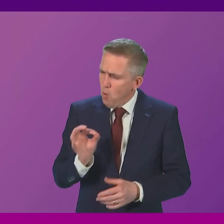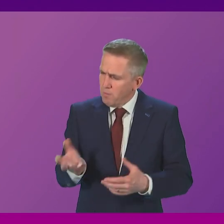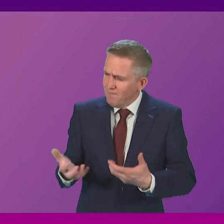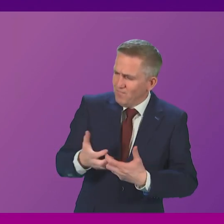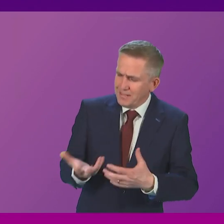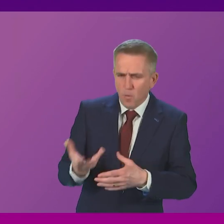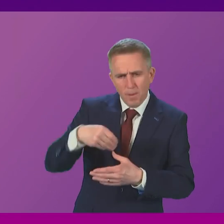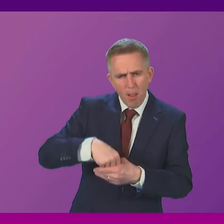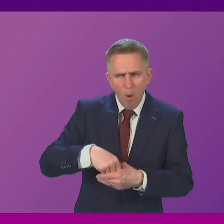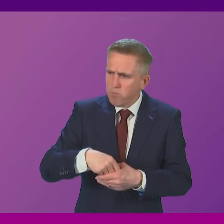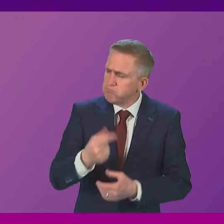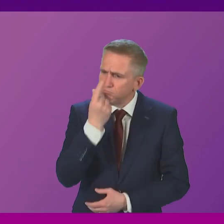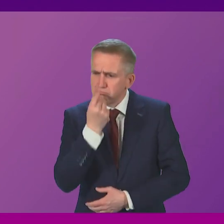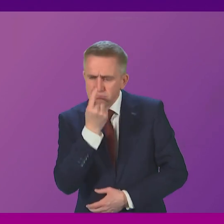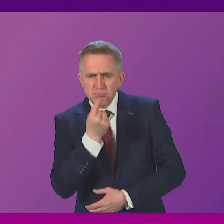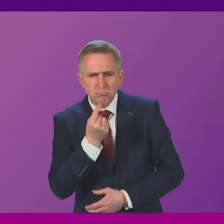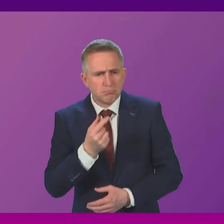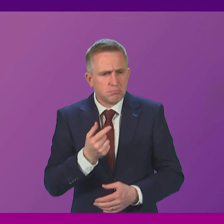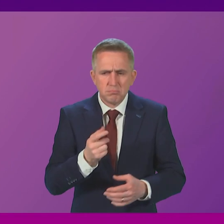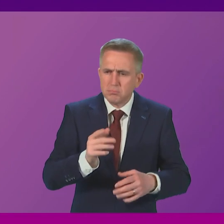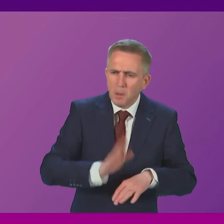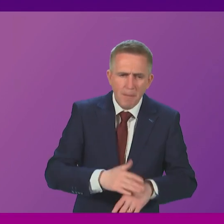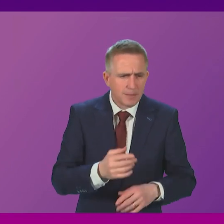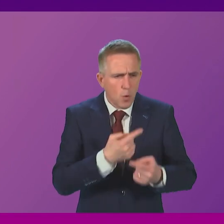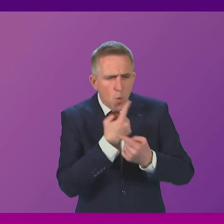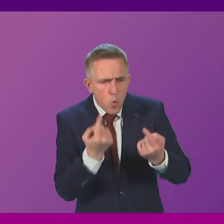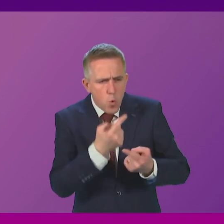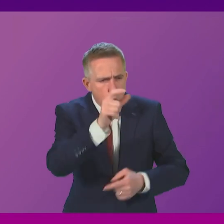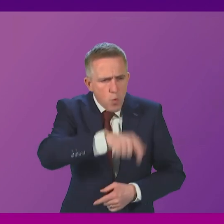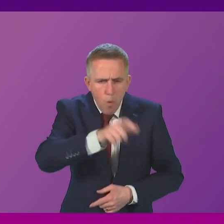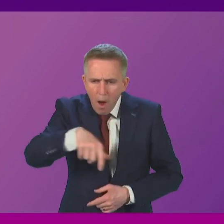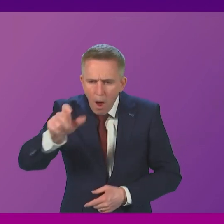belong. No matter what anyone says, no matter who you are, no matter whether Scotland has been